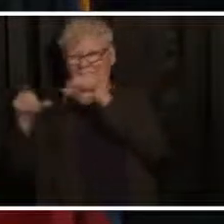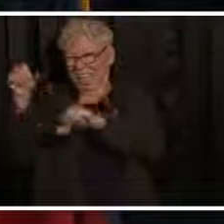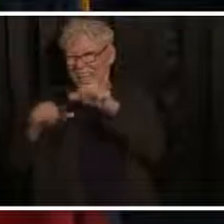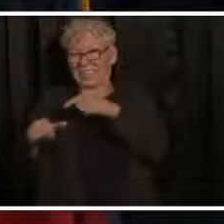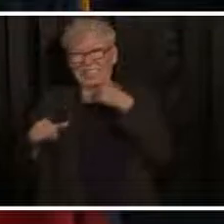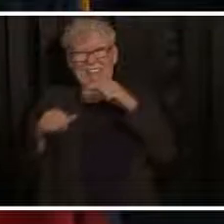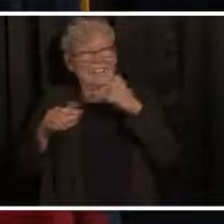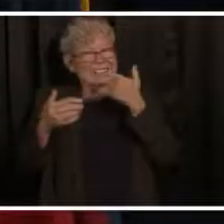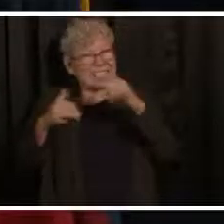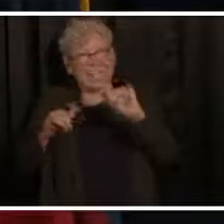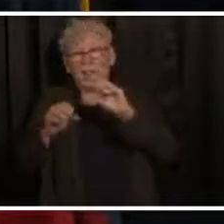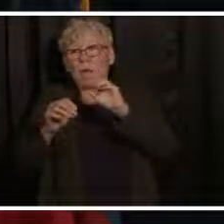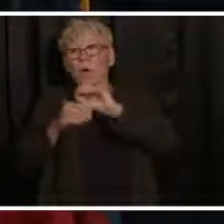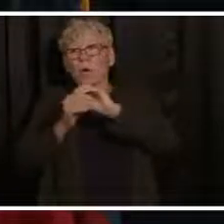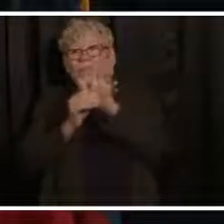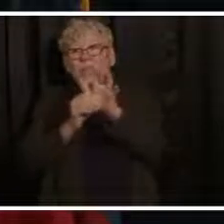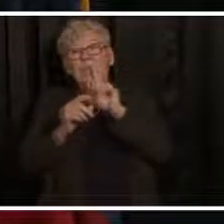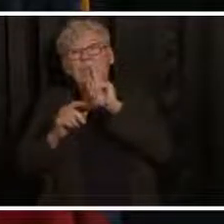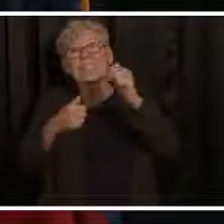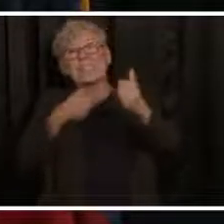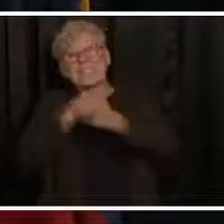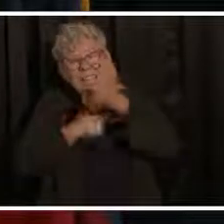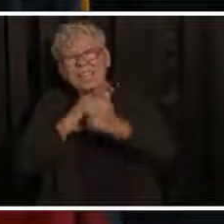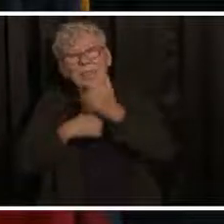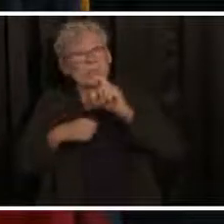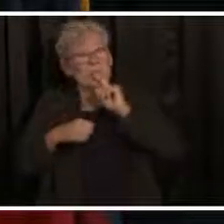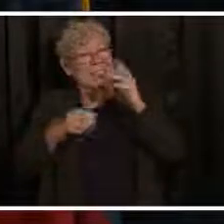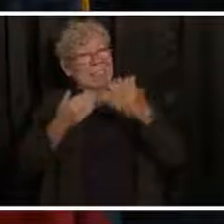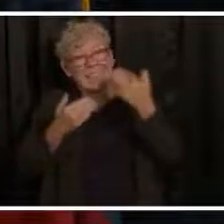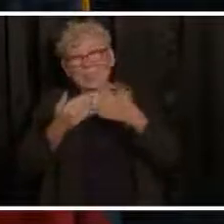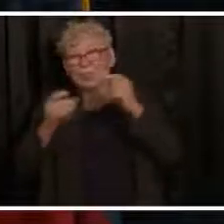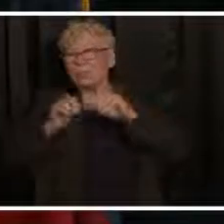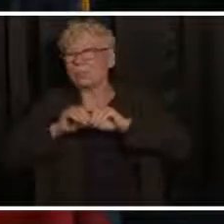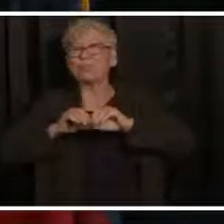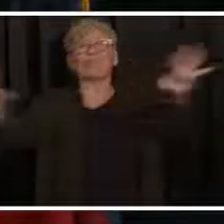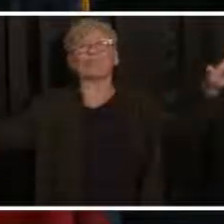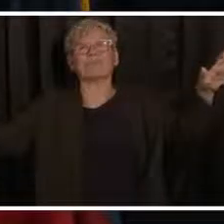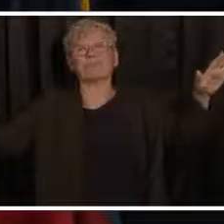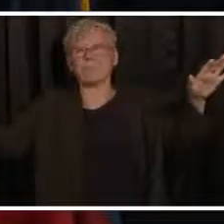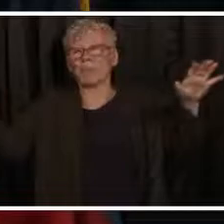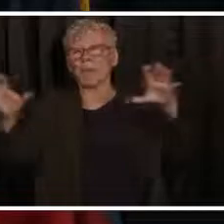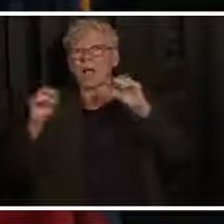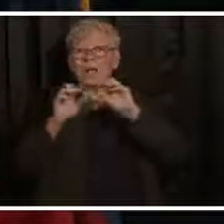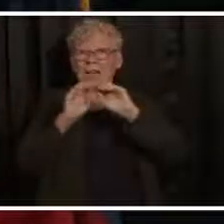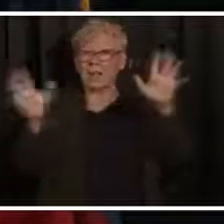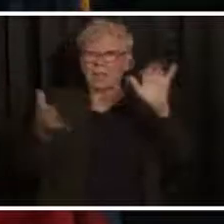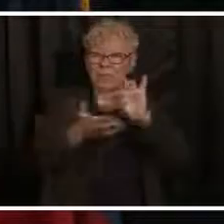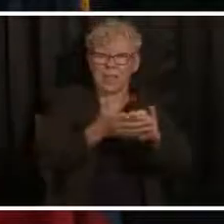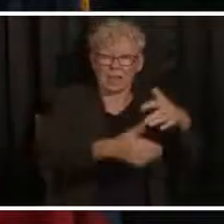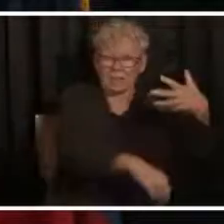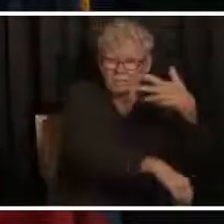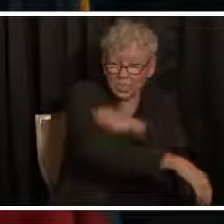infectious disease but it's just as clear that vaccinations matter. that people who are vaccinated are not the ones who